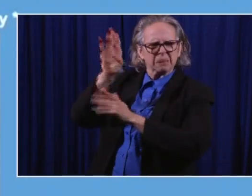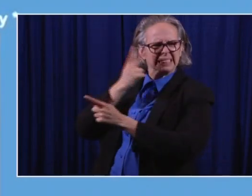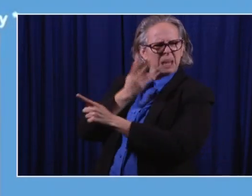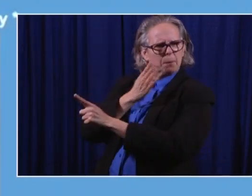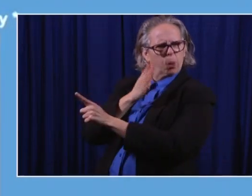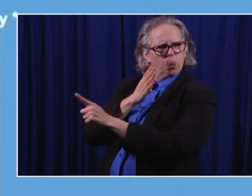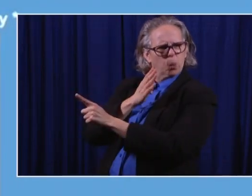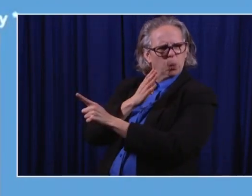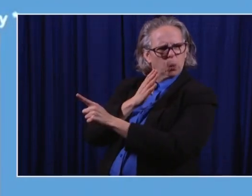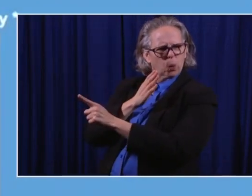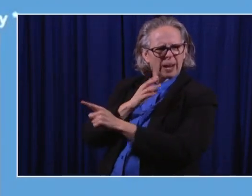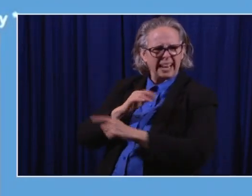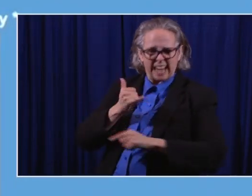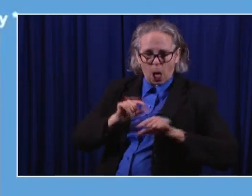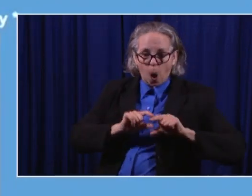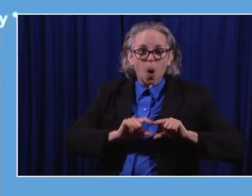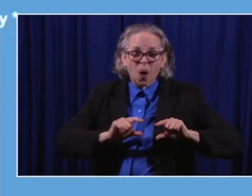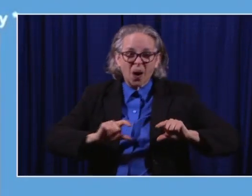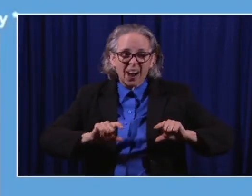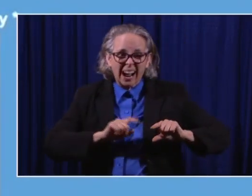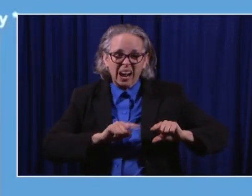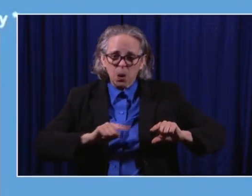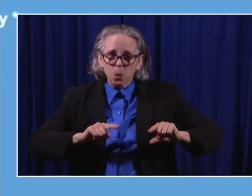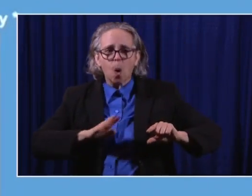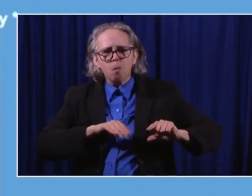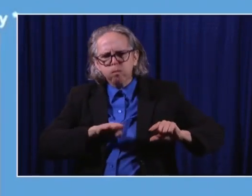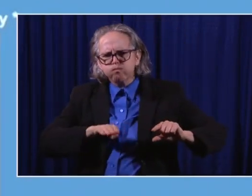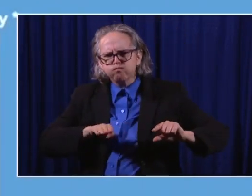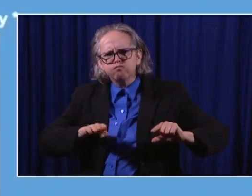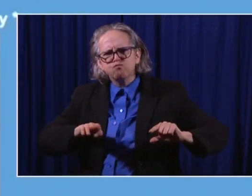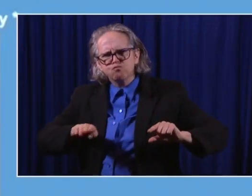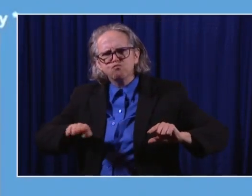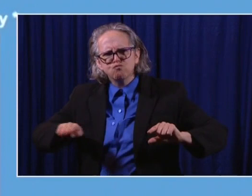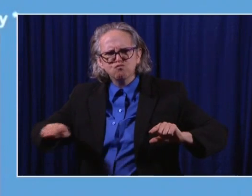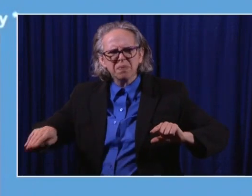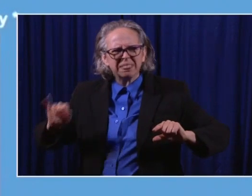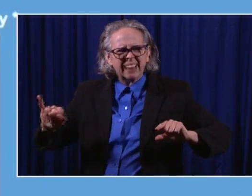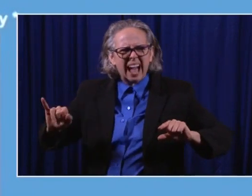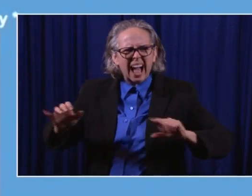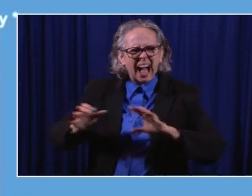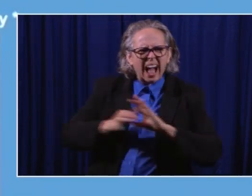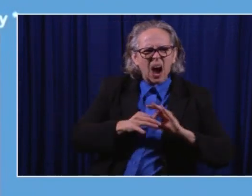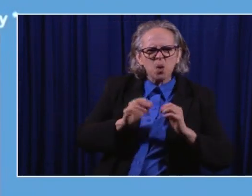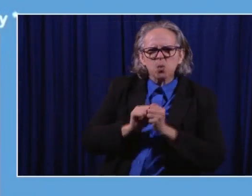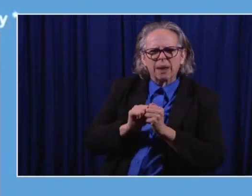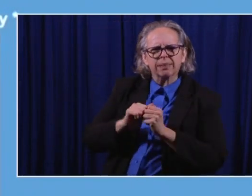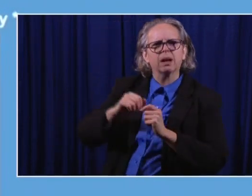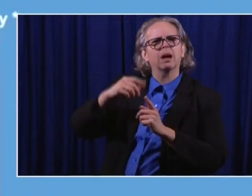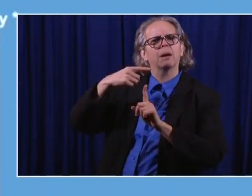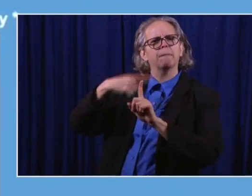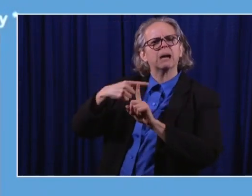UP. YOU WILL SEE THAT THE YELLOW IS